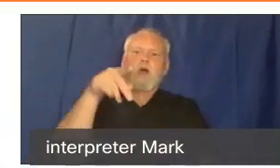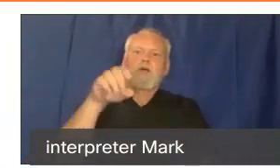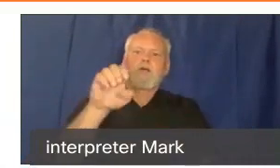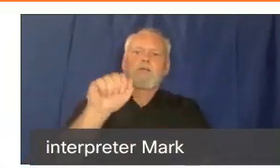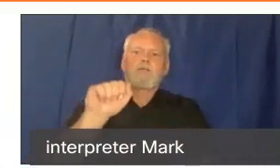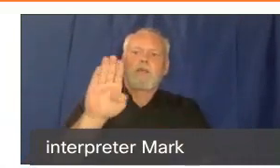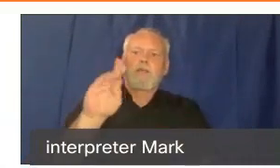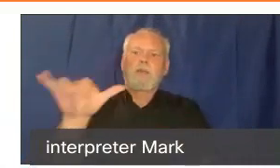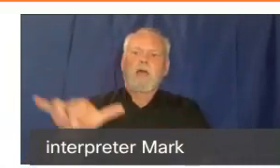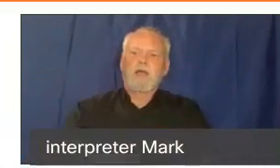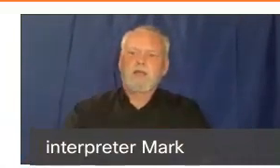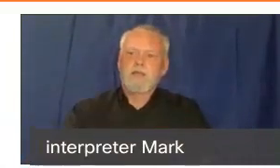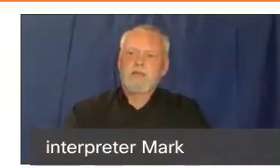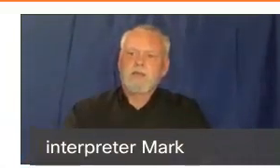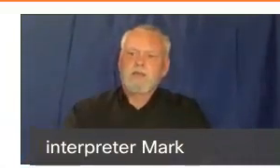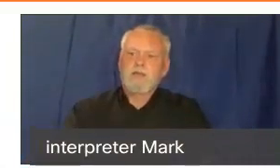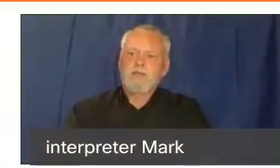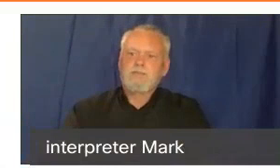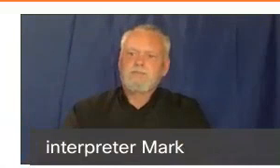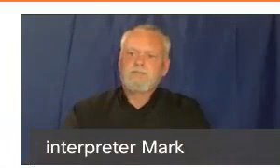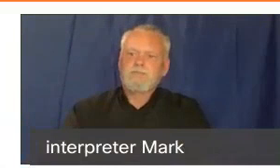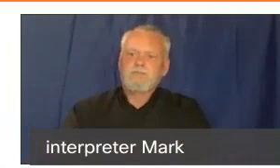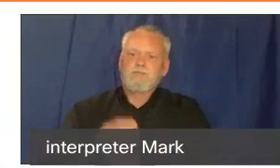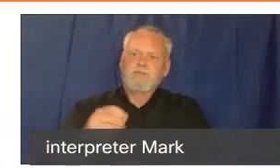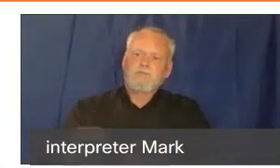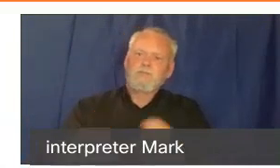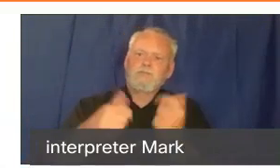We're taking out that little existing of concrete median.